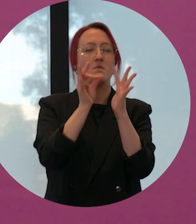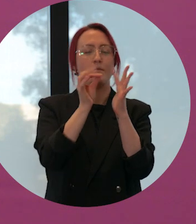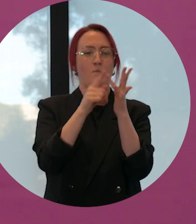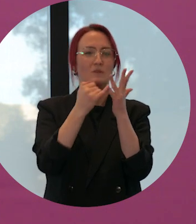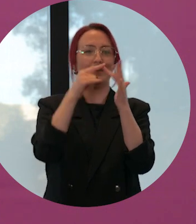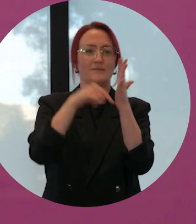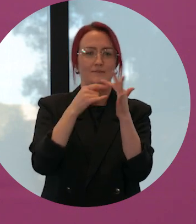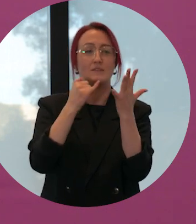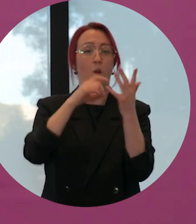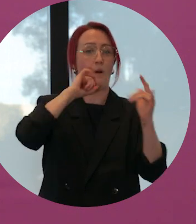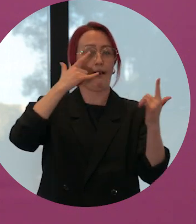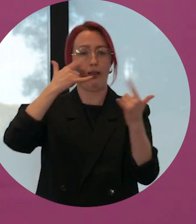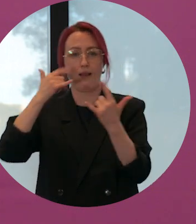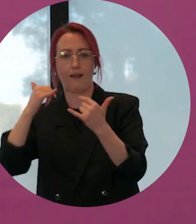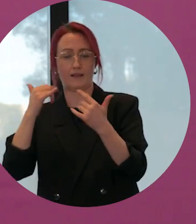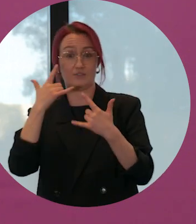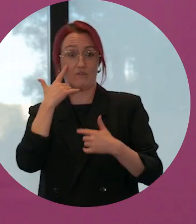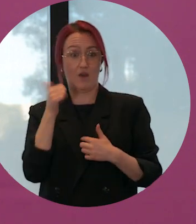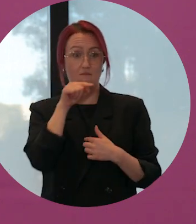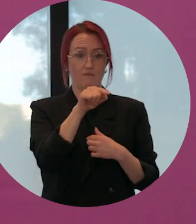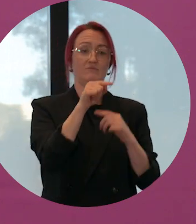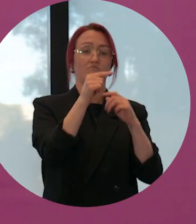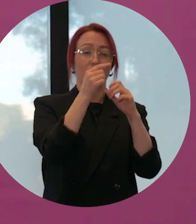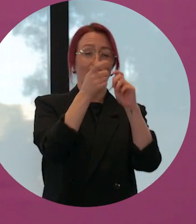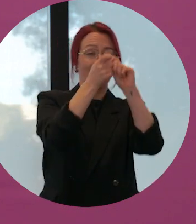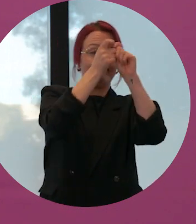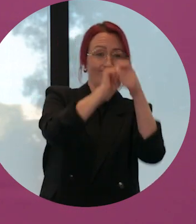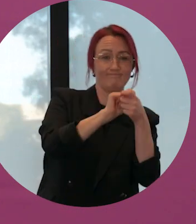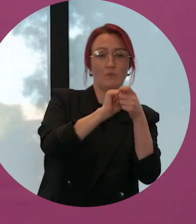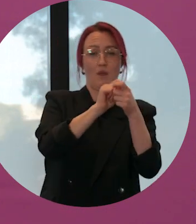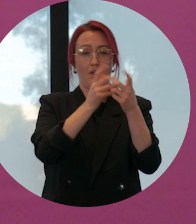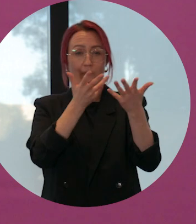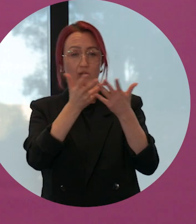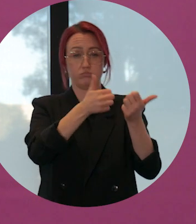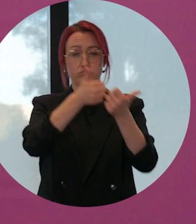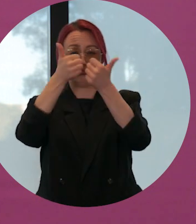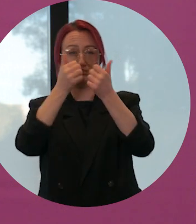to assess their shapability and performance. So what lies ahead for us?